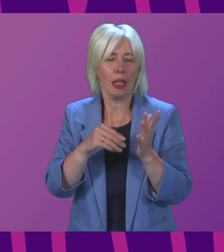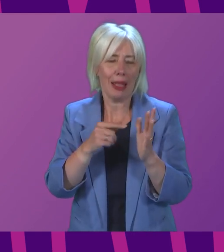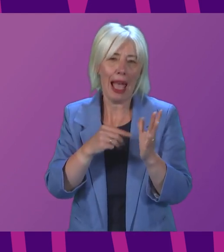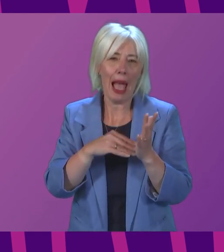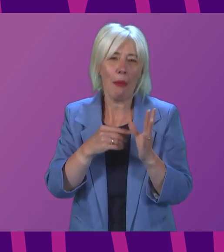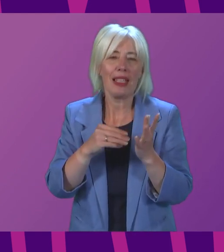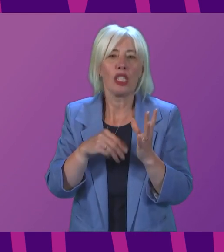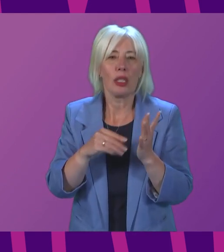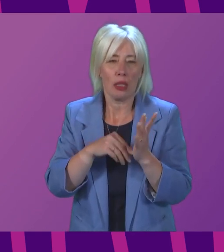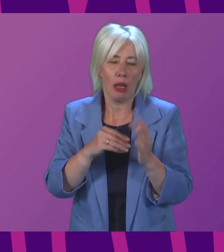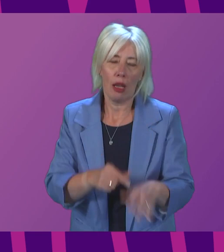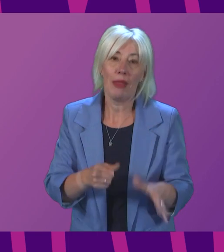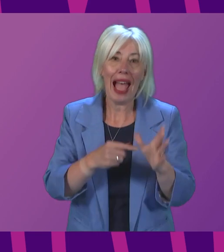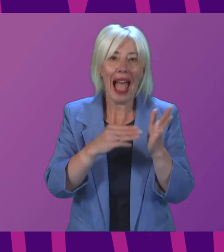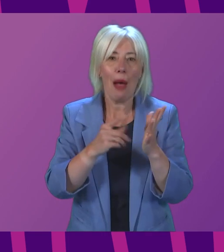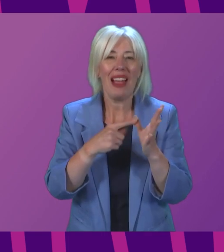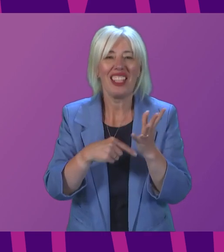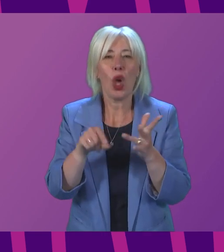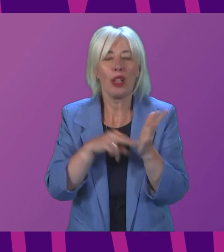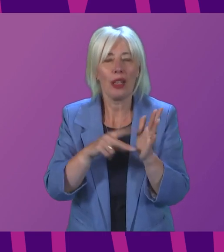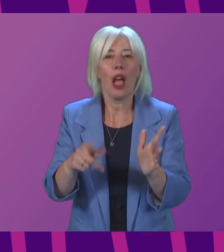When those reports surfaced, the Scottish Environment Protection Agency investigated